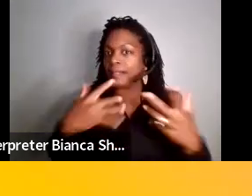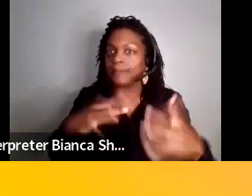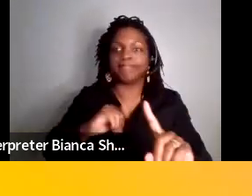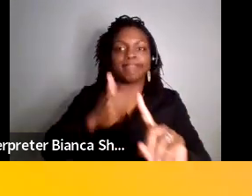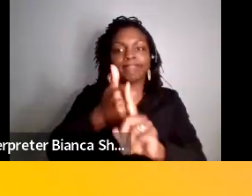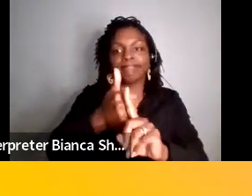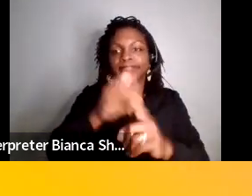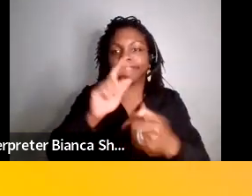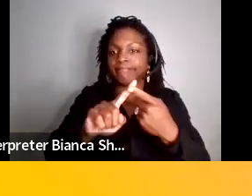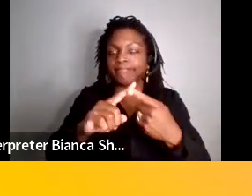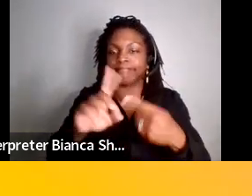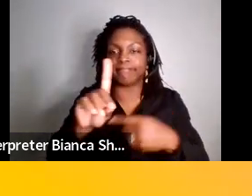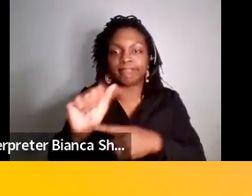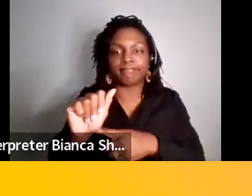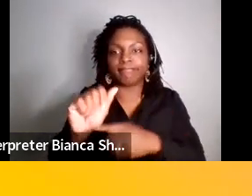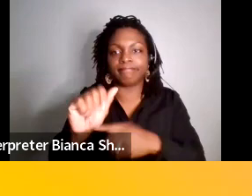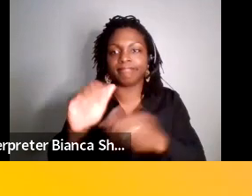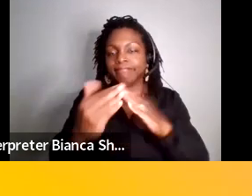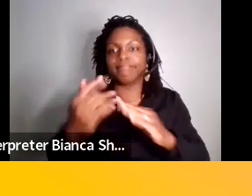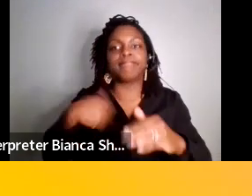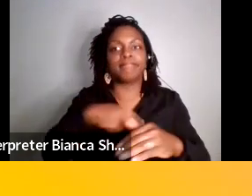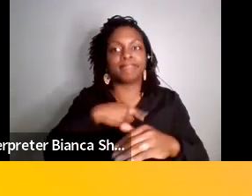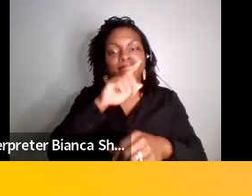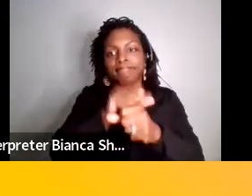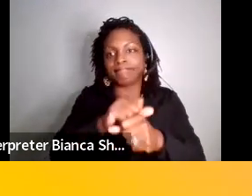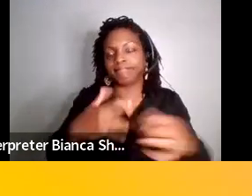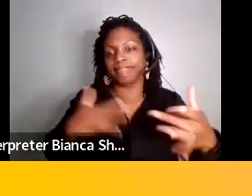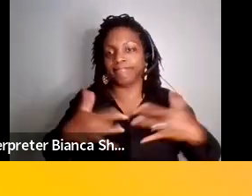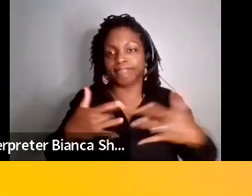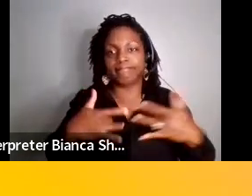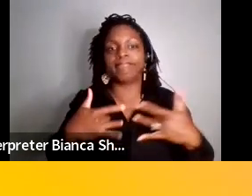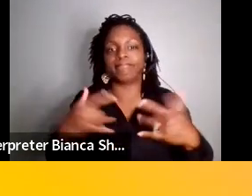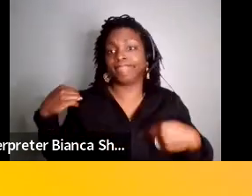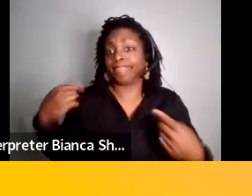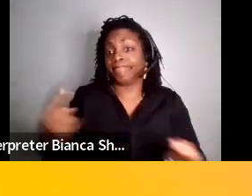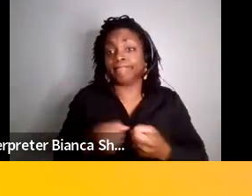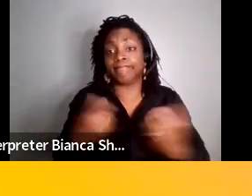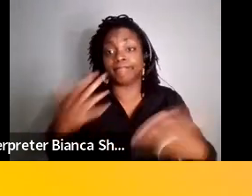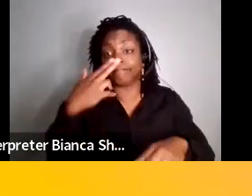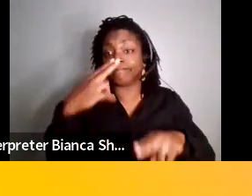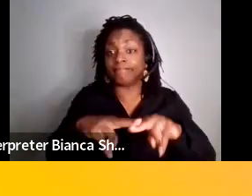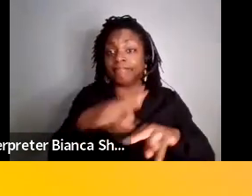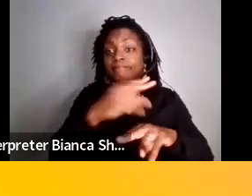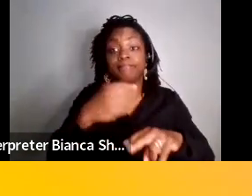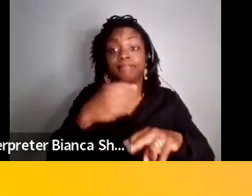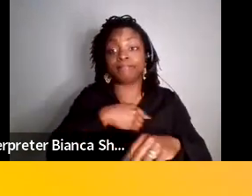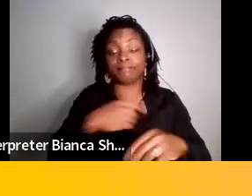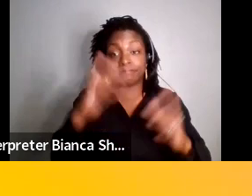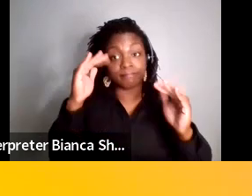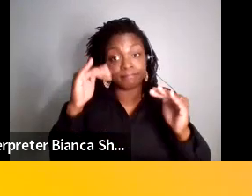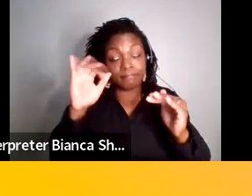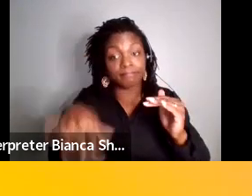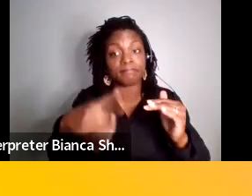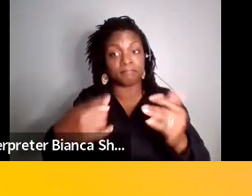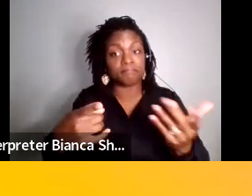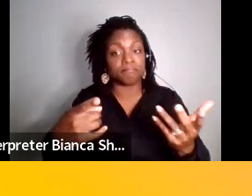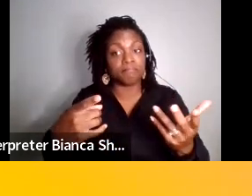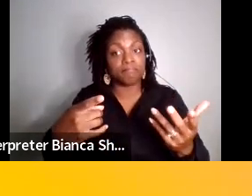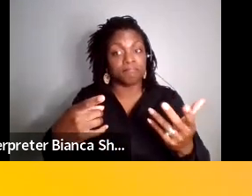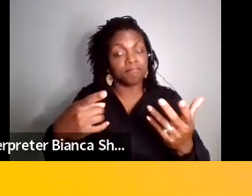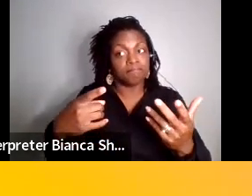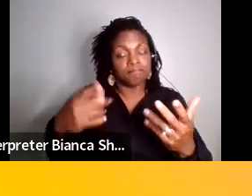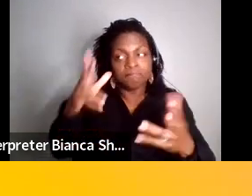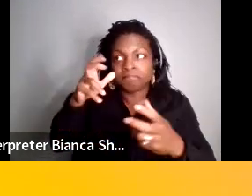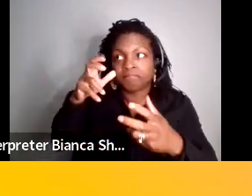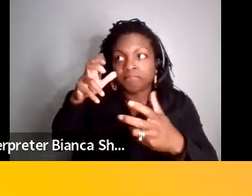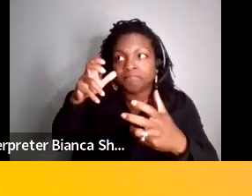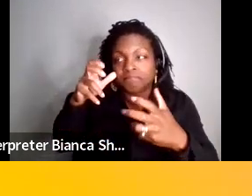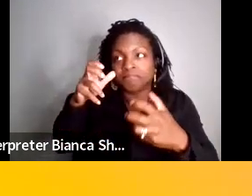And we're we're really excited it's been a lot of fun, and we really hope that hearing about it has to get some of you guys all excited about it, too.